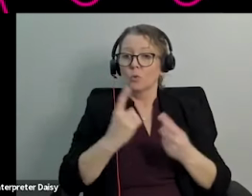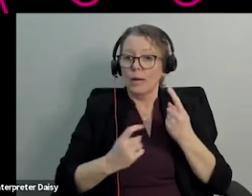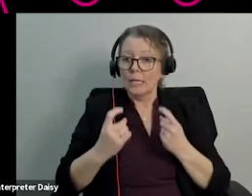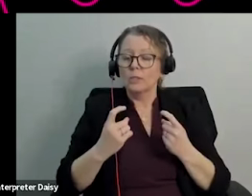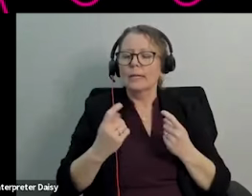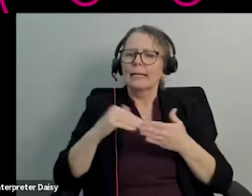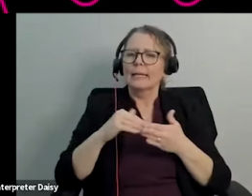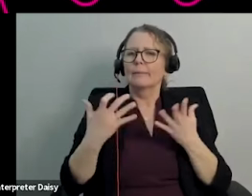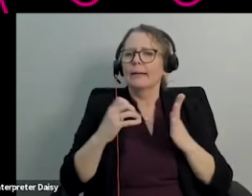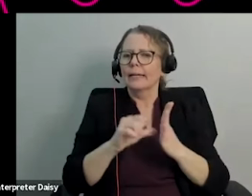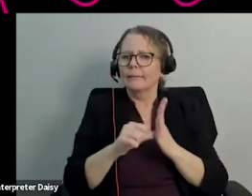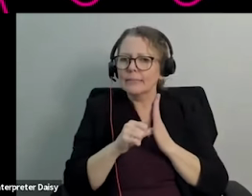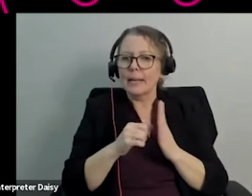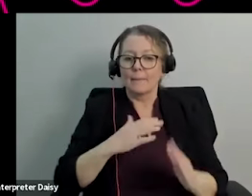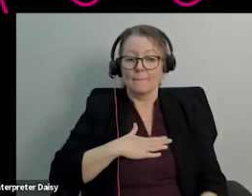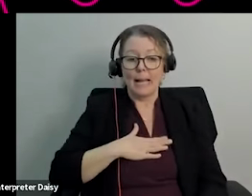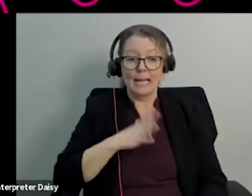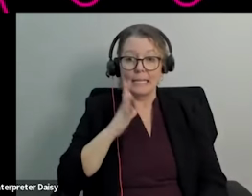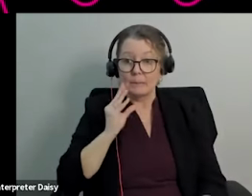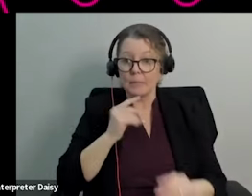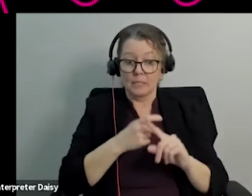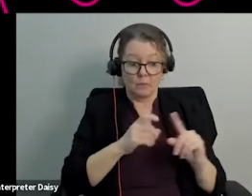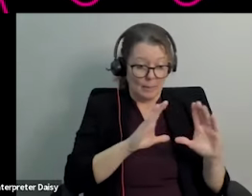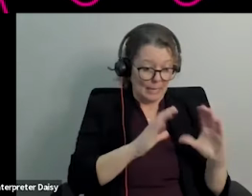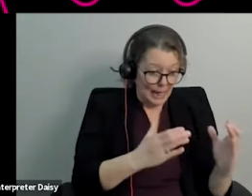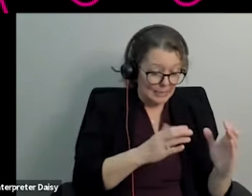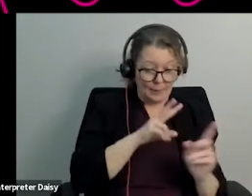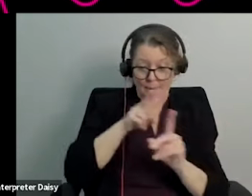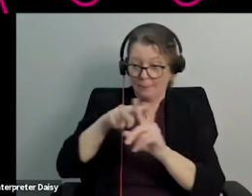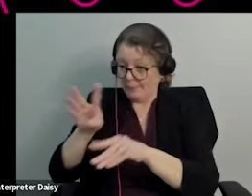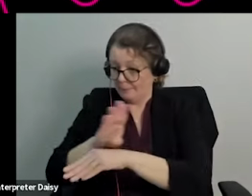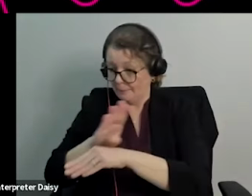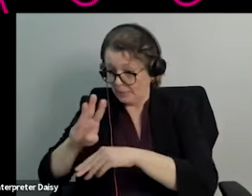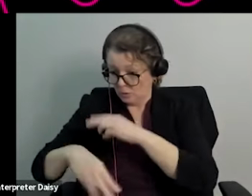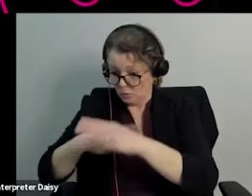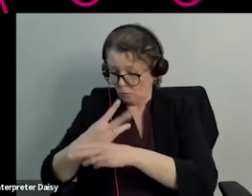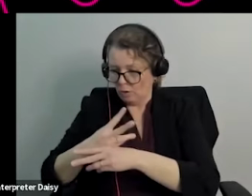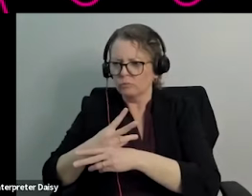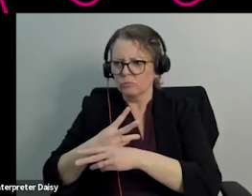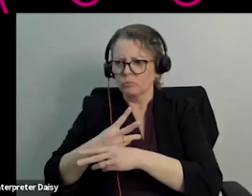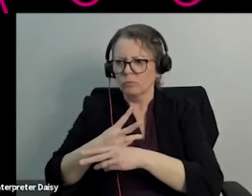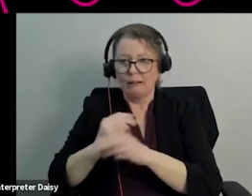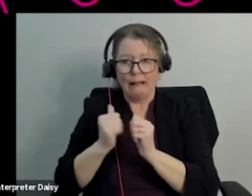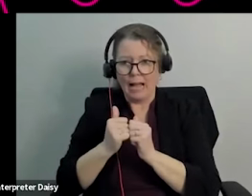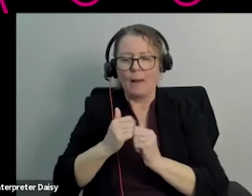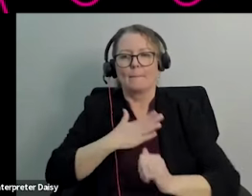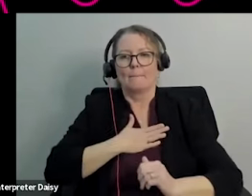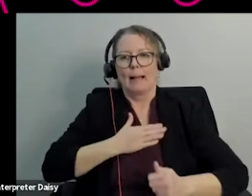that taking my experience from classroom to corporate world has been truly based on lived experience